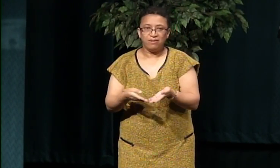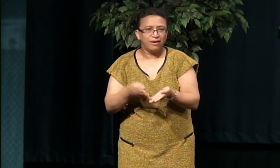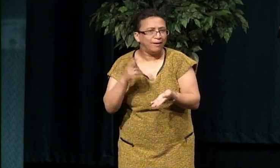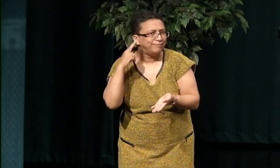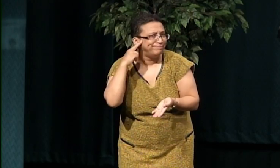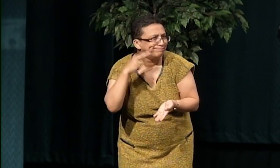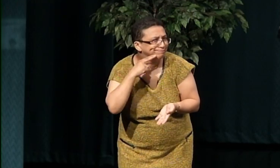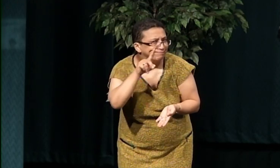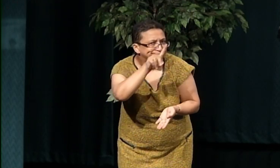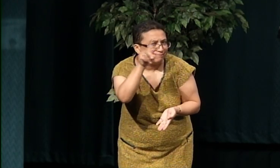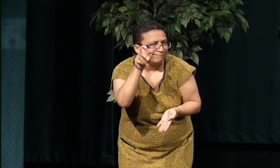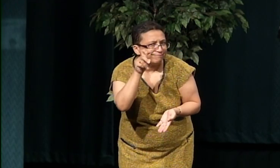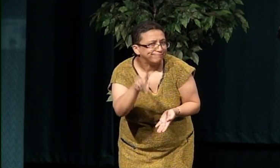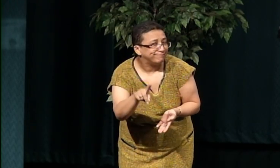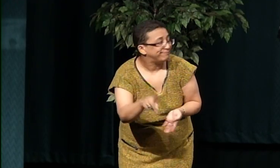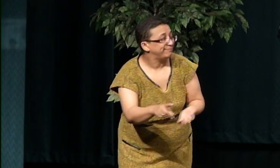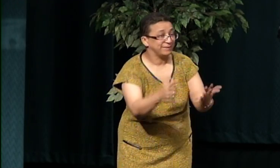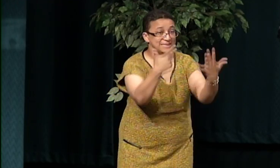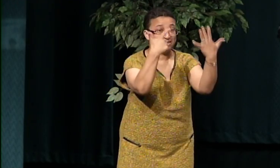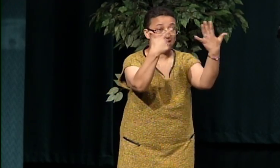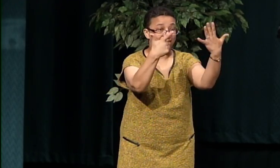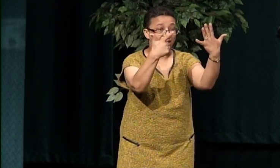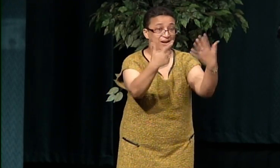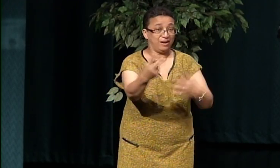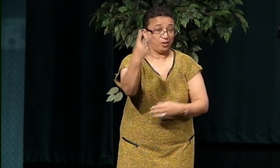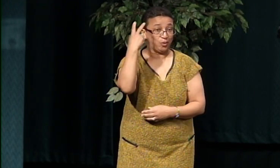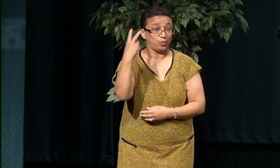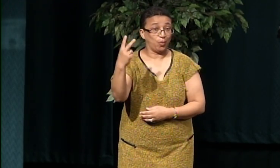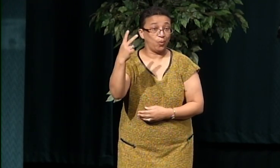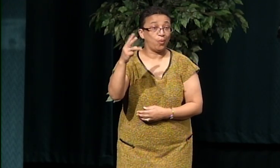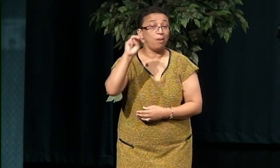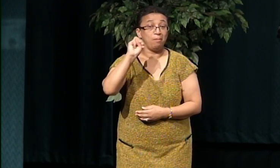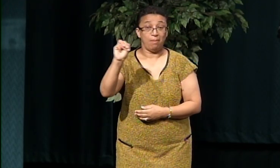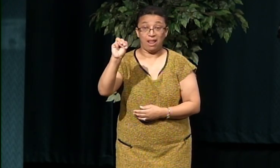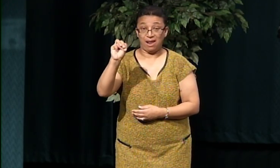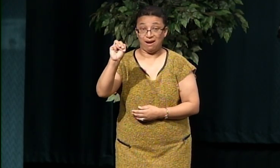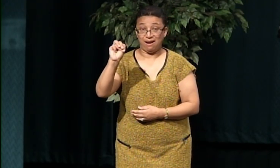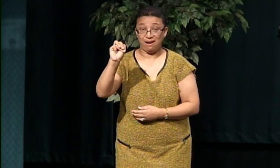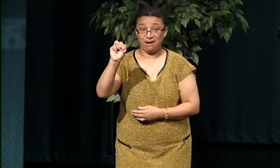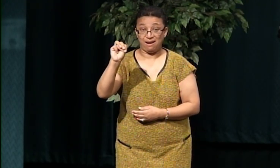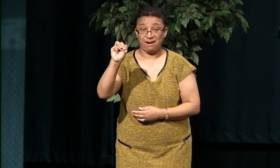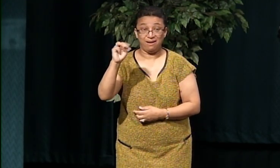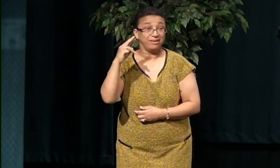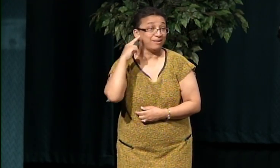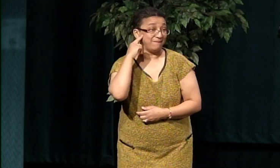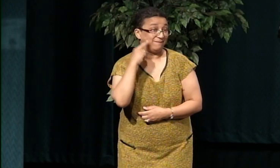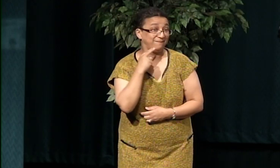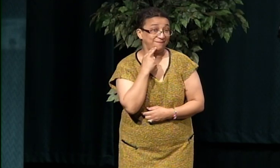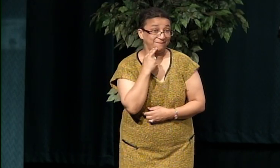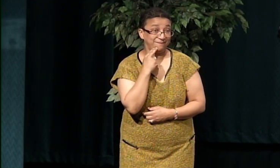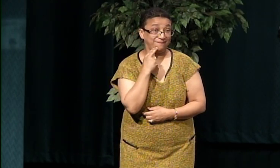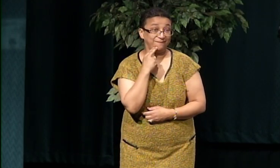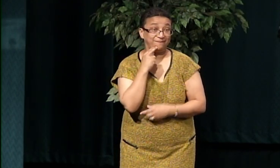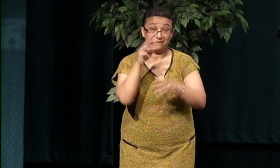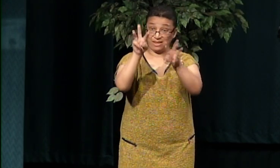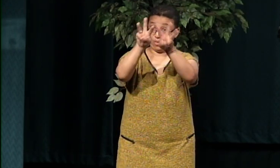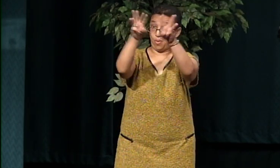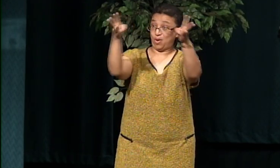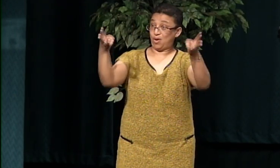In our world, we have 6 billion people.